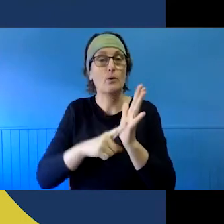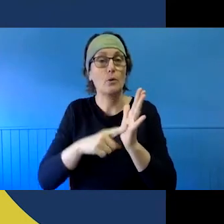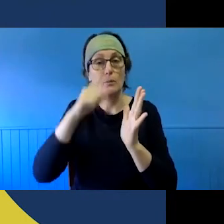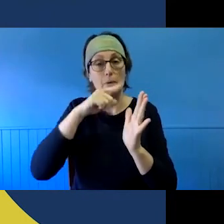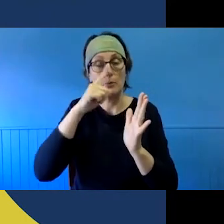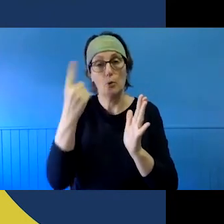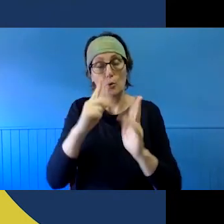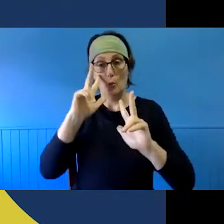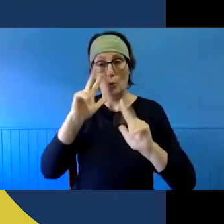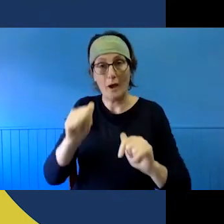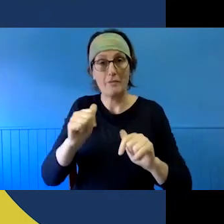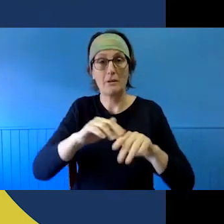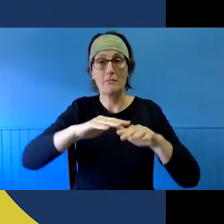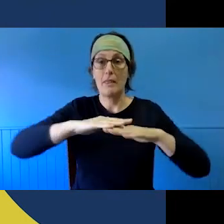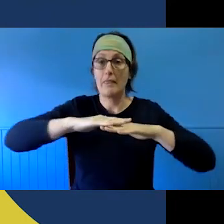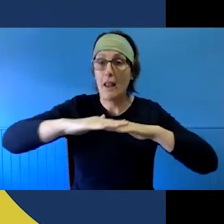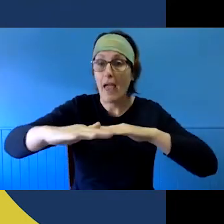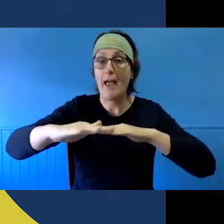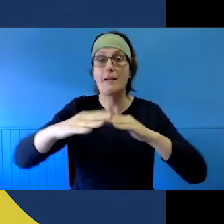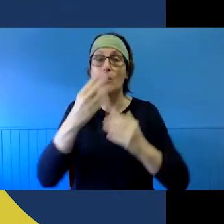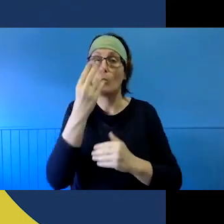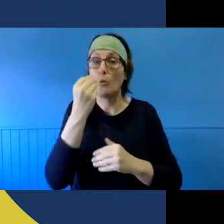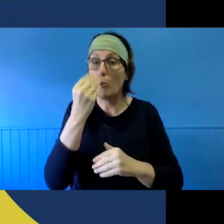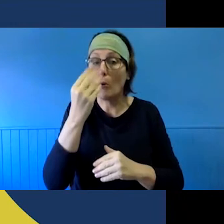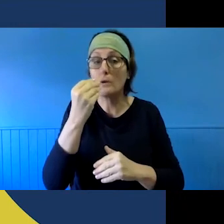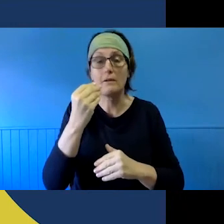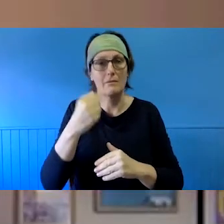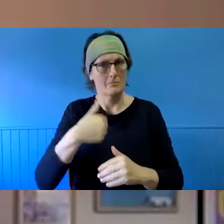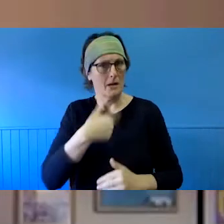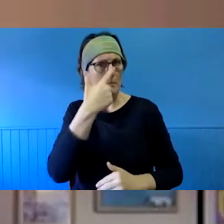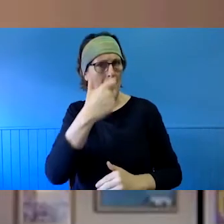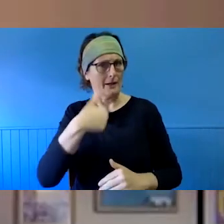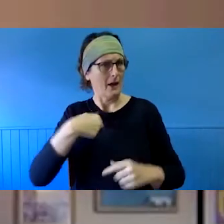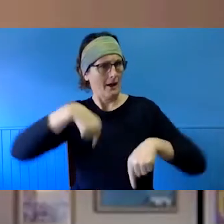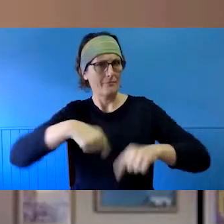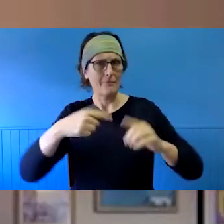I am lucky enough to live, work and play here in Sydney. I pay my